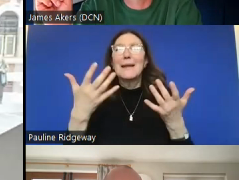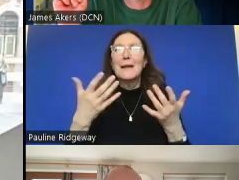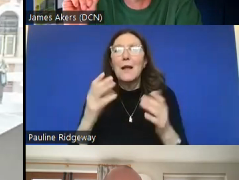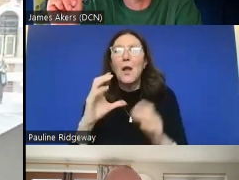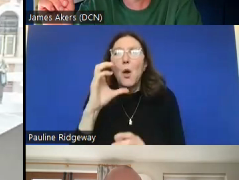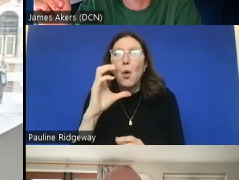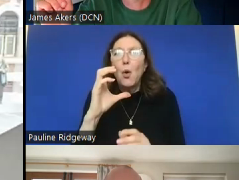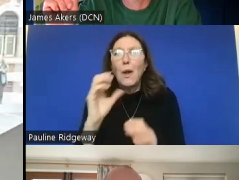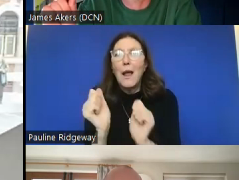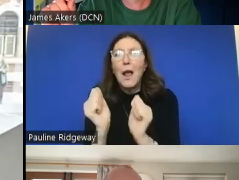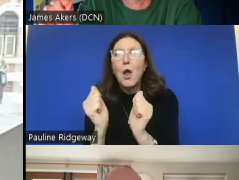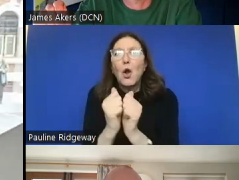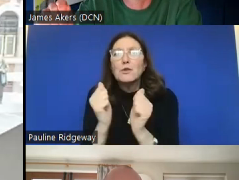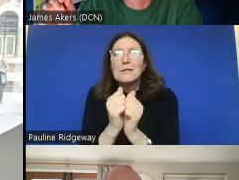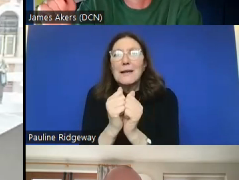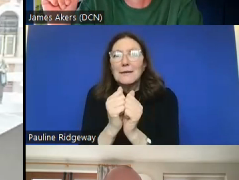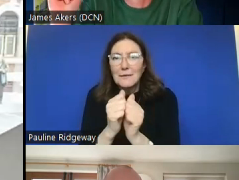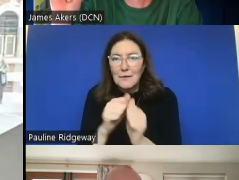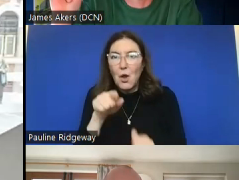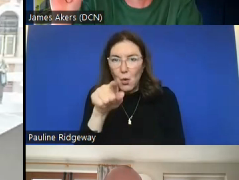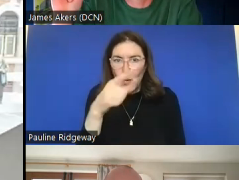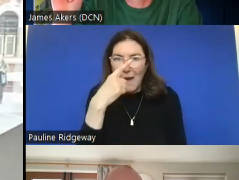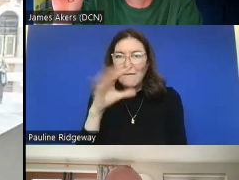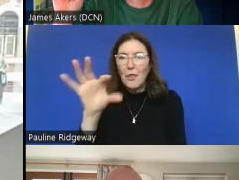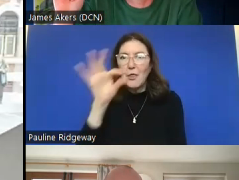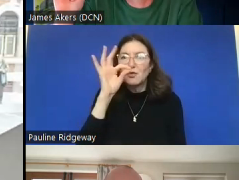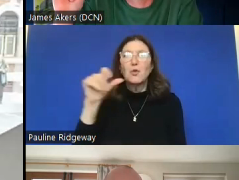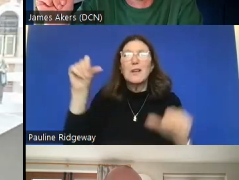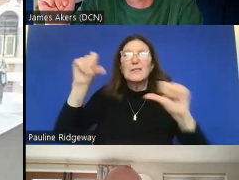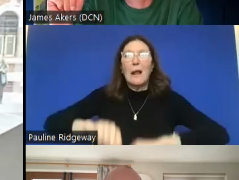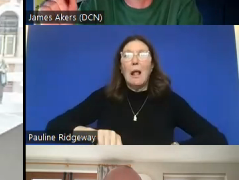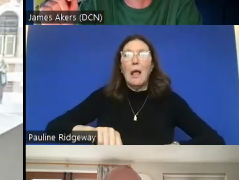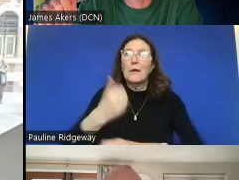to automatically decline the types of tracking.